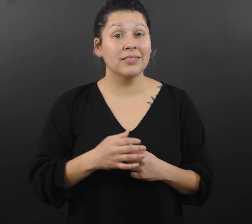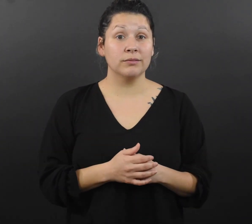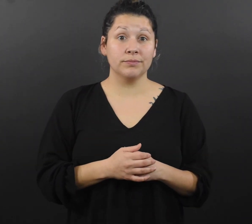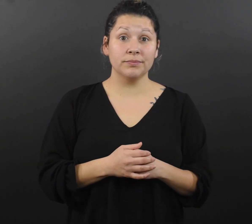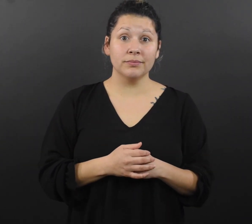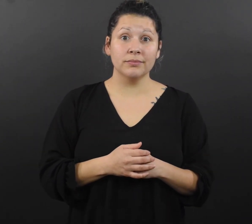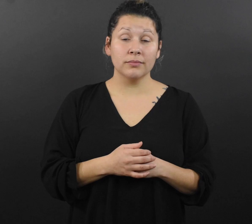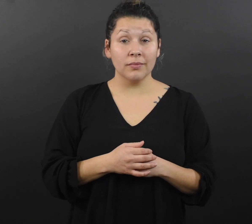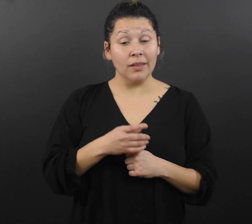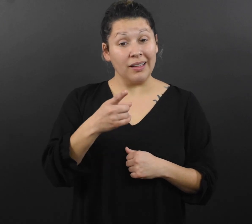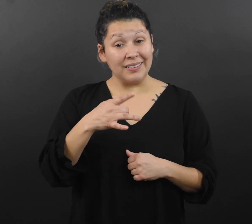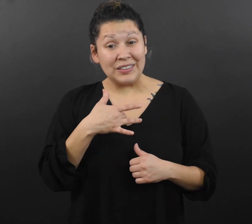STAY HOME IF YOU FEEL SICK